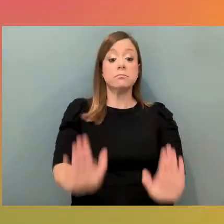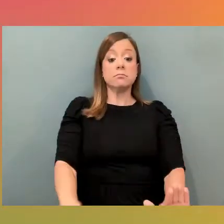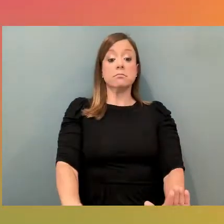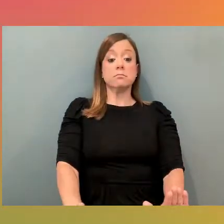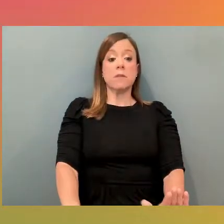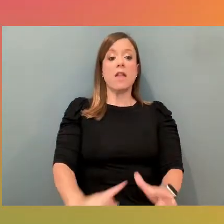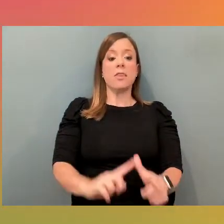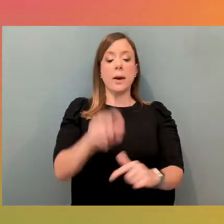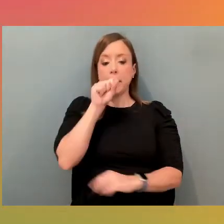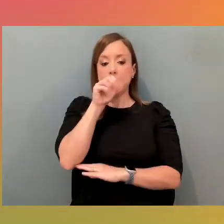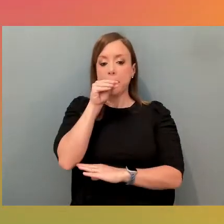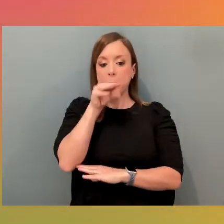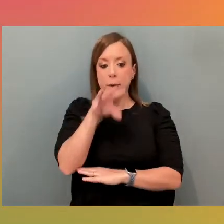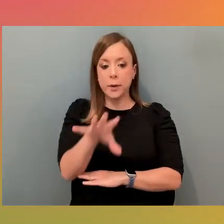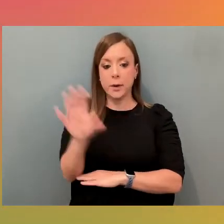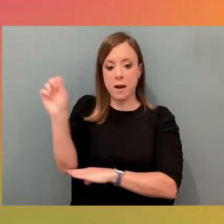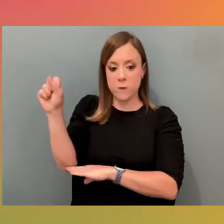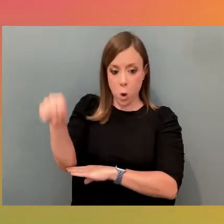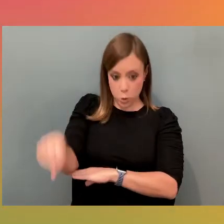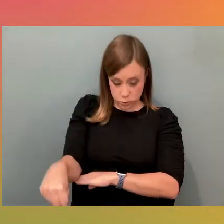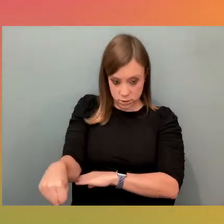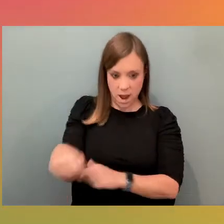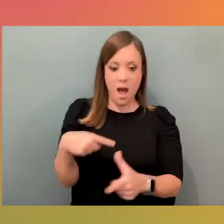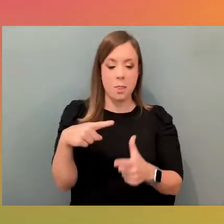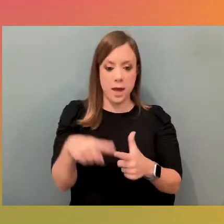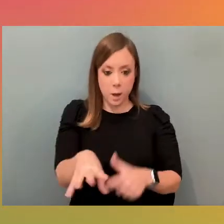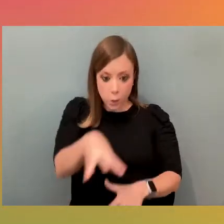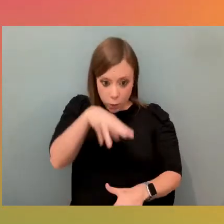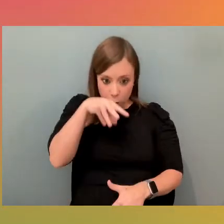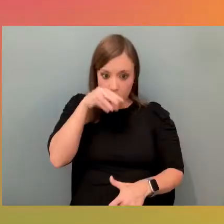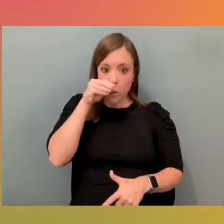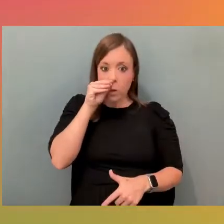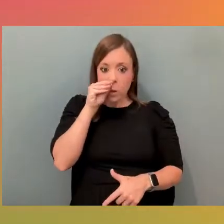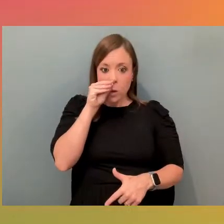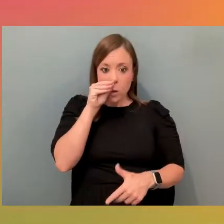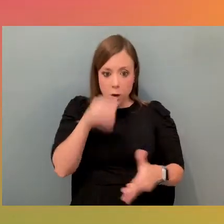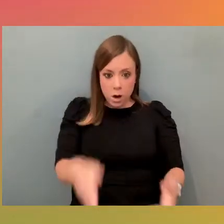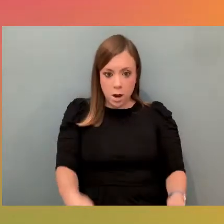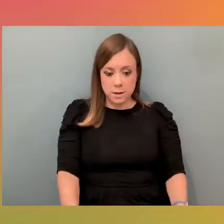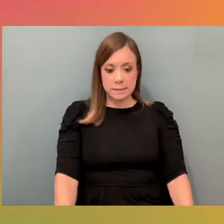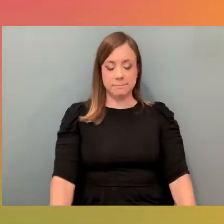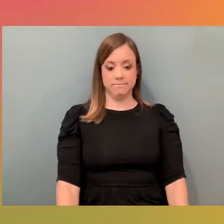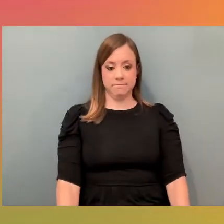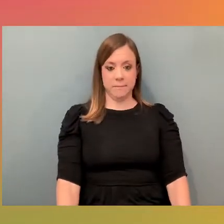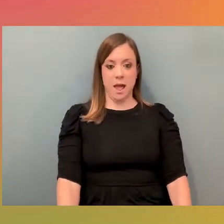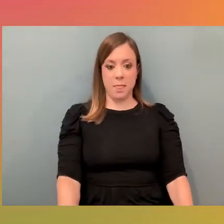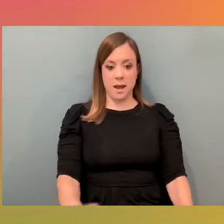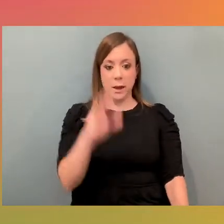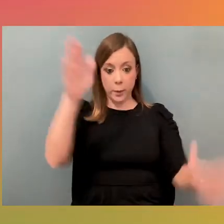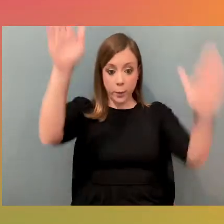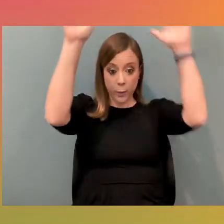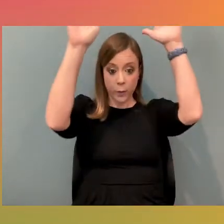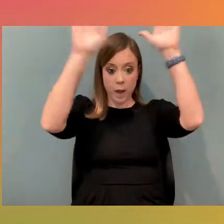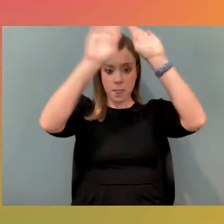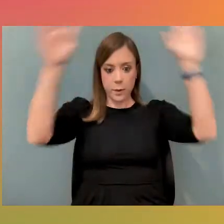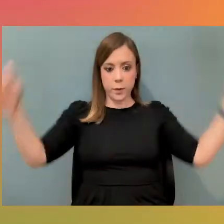BREATH OUT FORWARD FOLD. INHALE, LOOK UP.